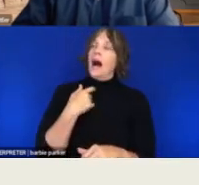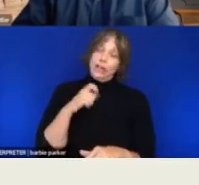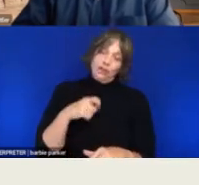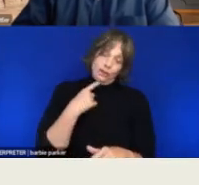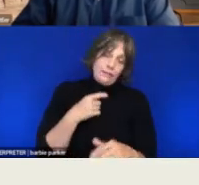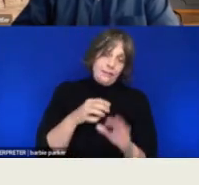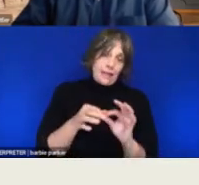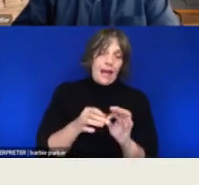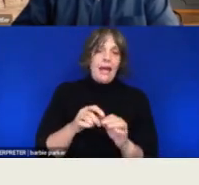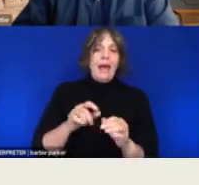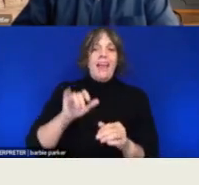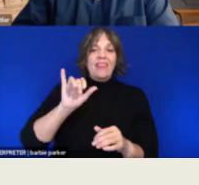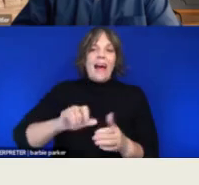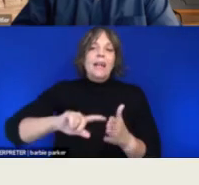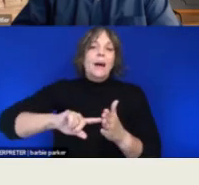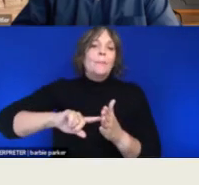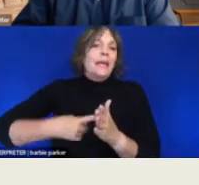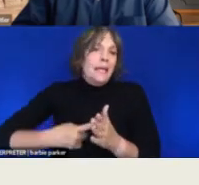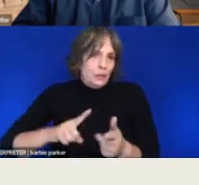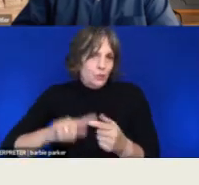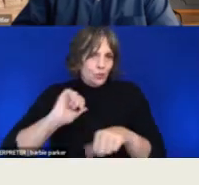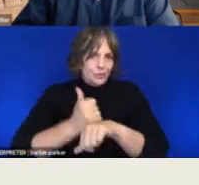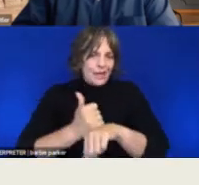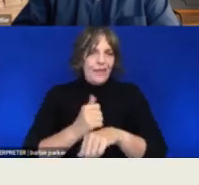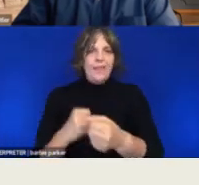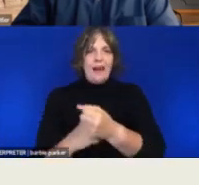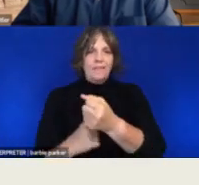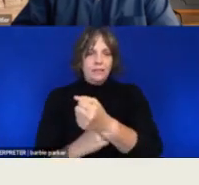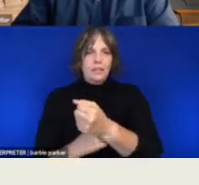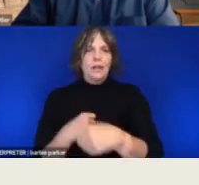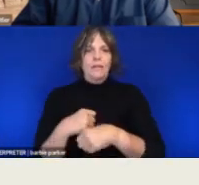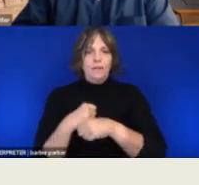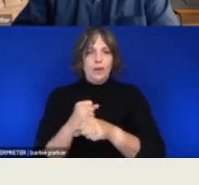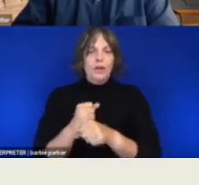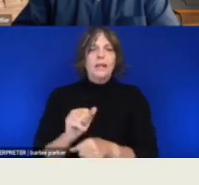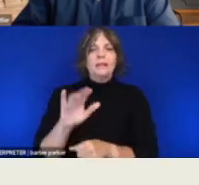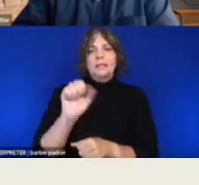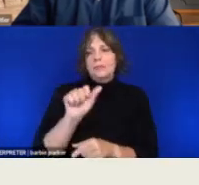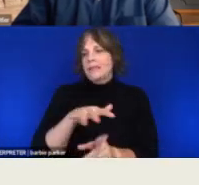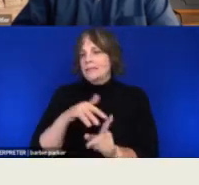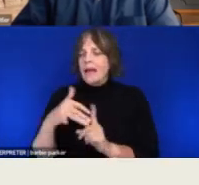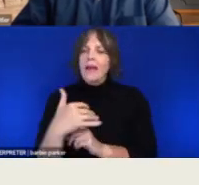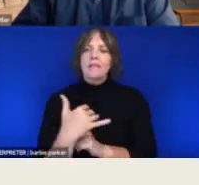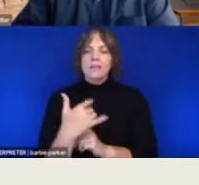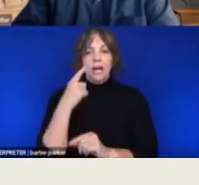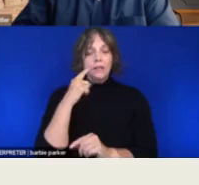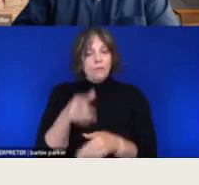foundation for creating a space and a context that allows for